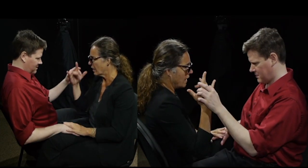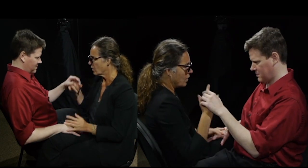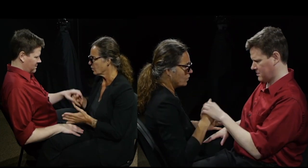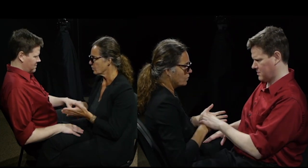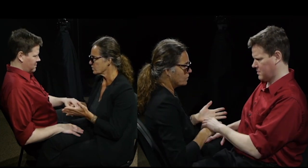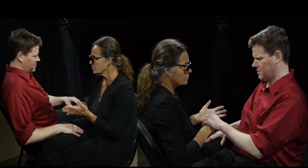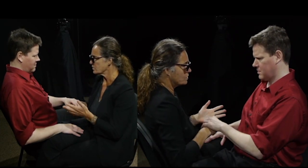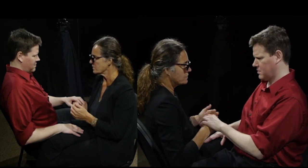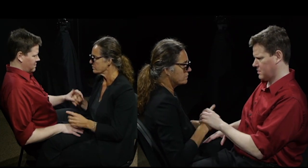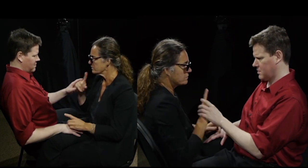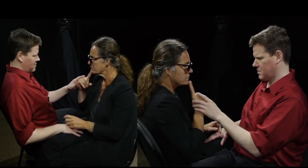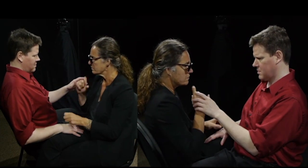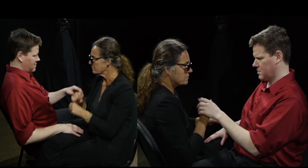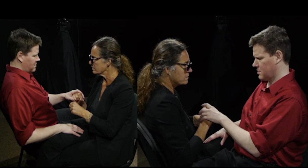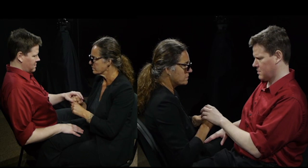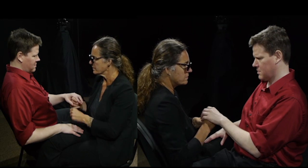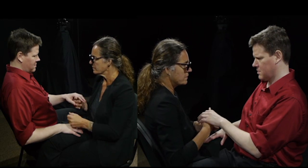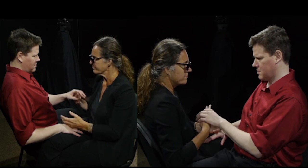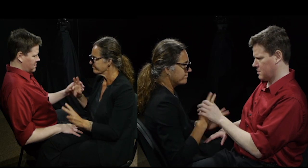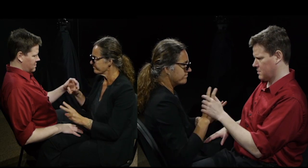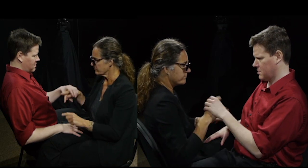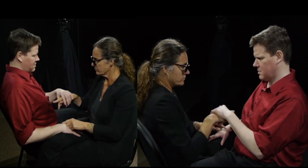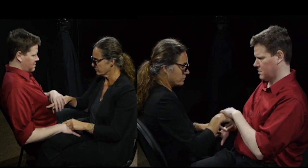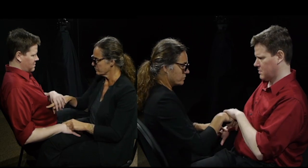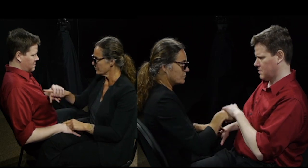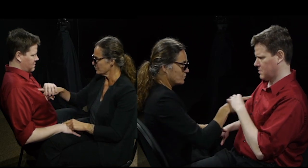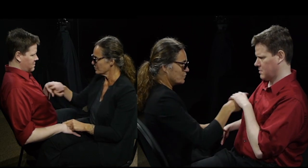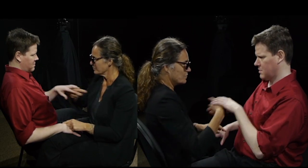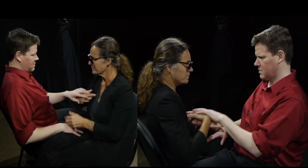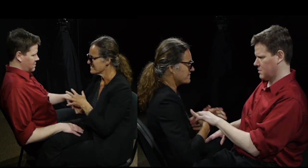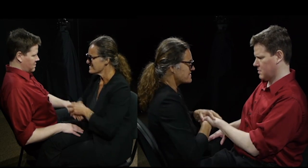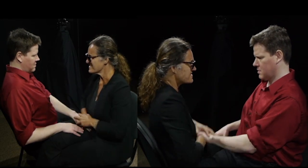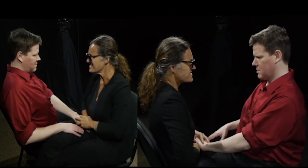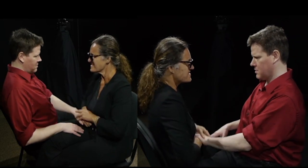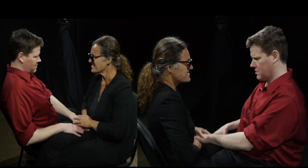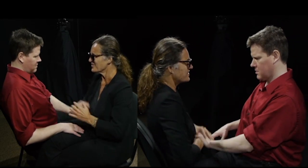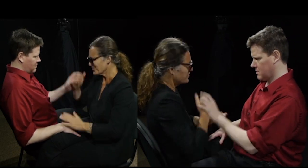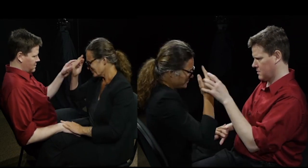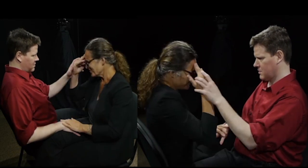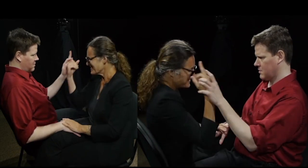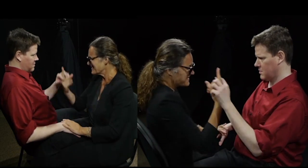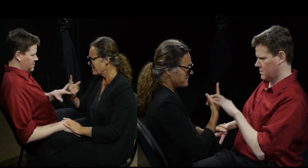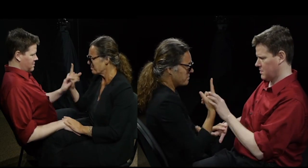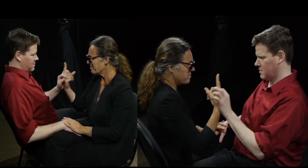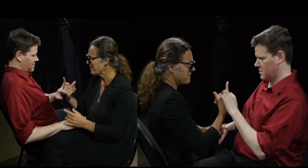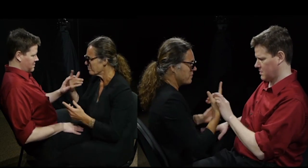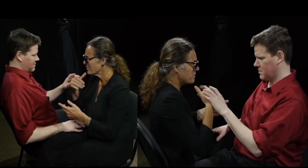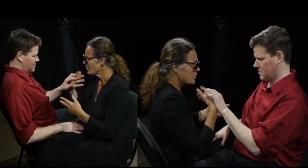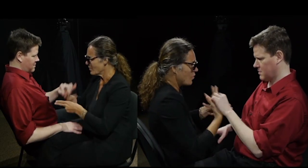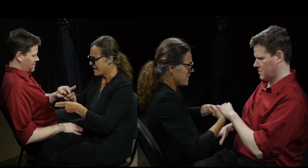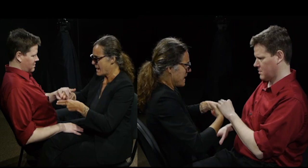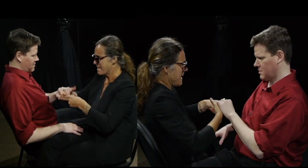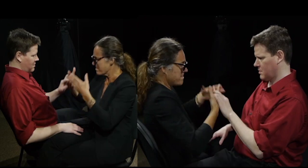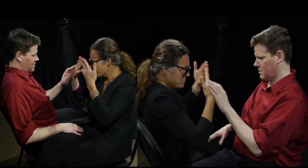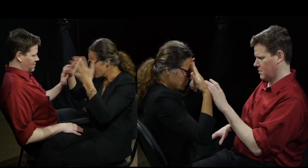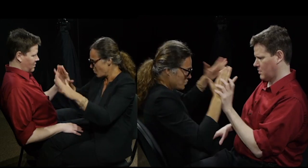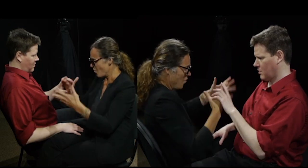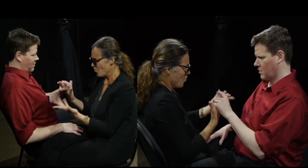Something was going on that we could not quite articulate or name, which we felt but could not put our fingers on. It finally became apparent through this research